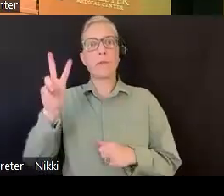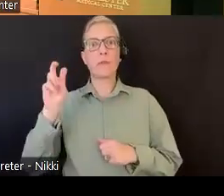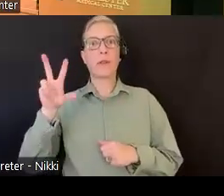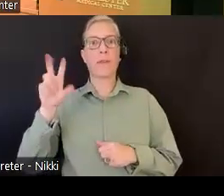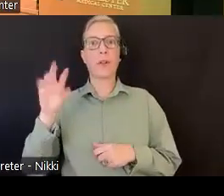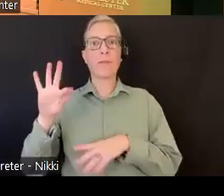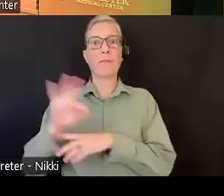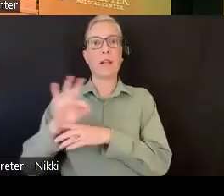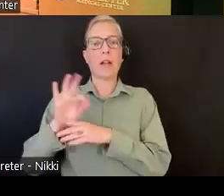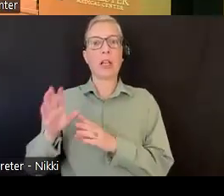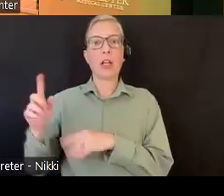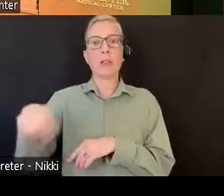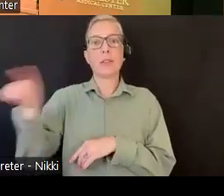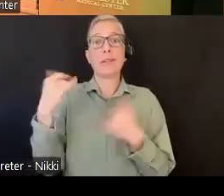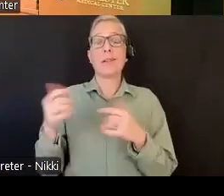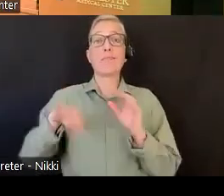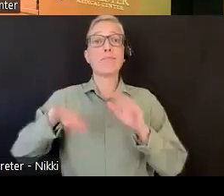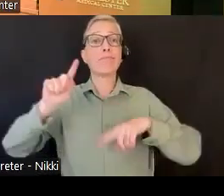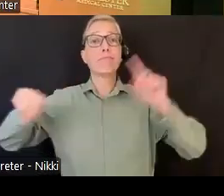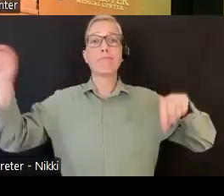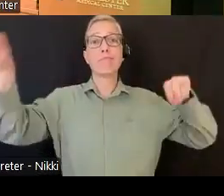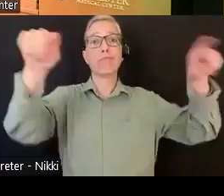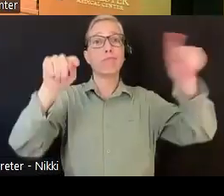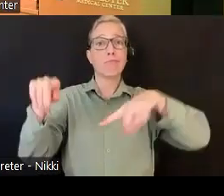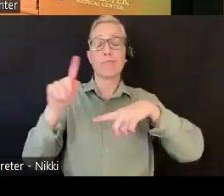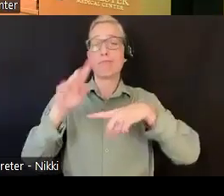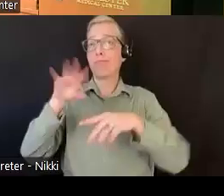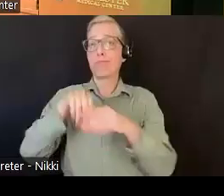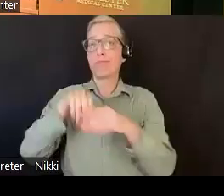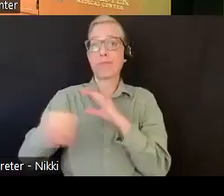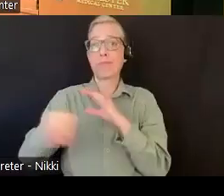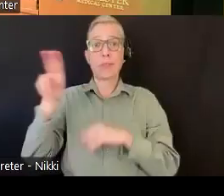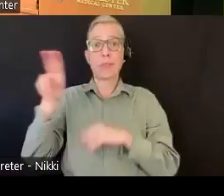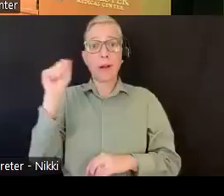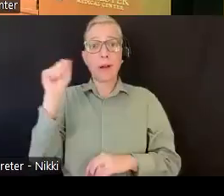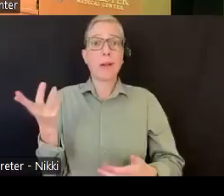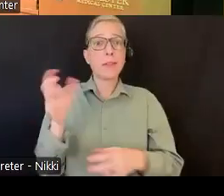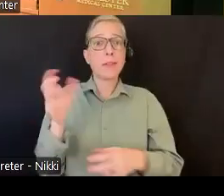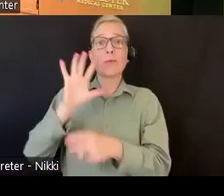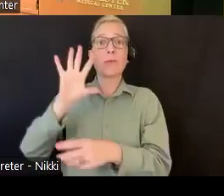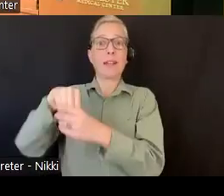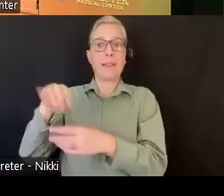communities. Um we now work with nursing students, medical students, residents, fellows, undergrads,